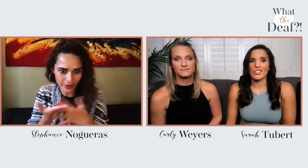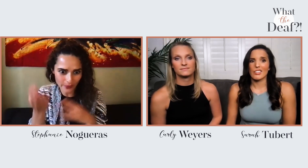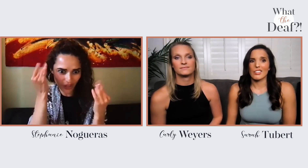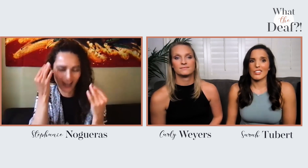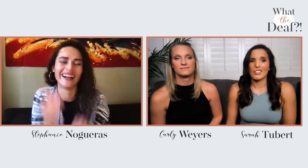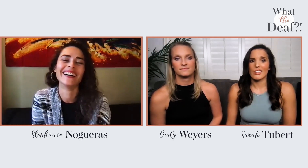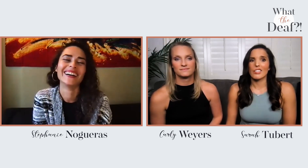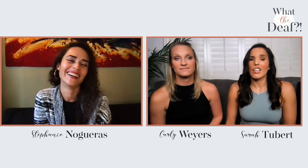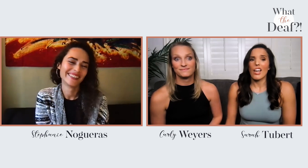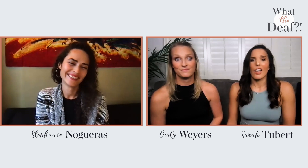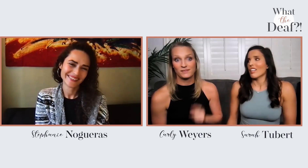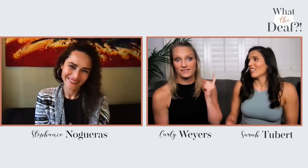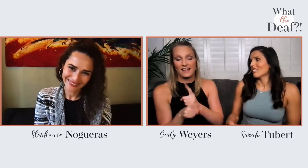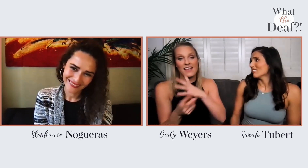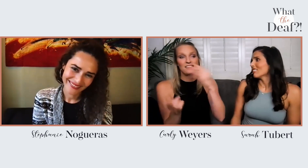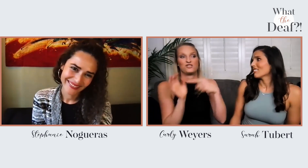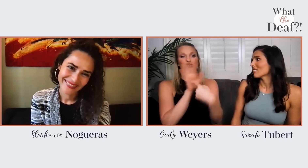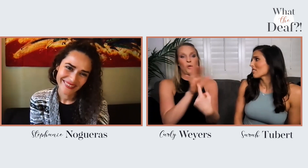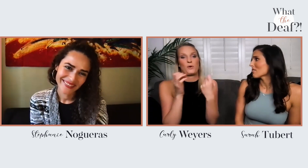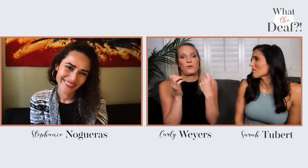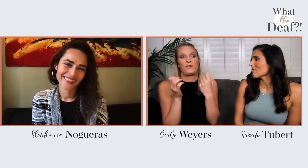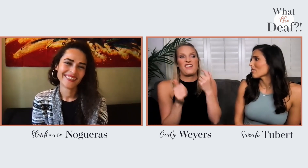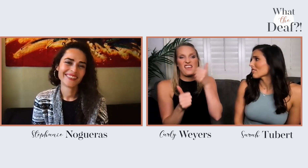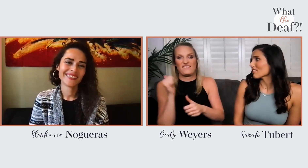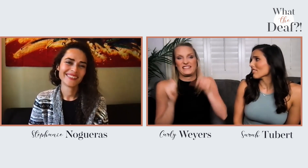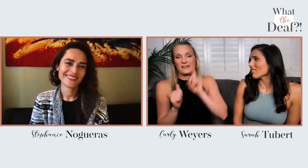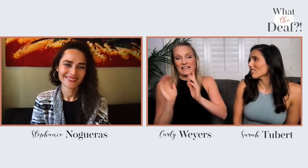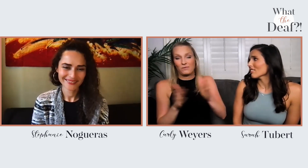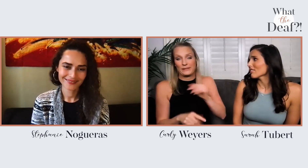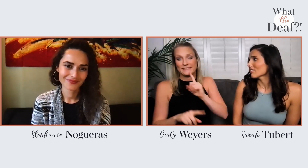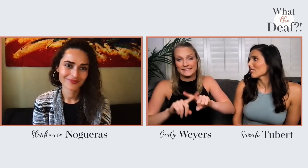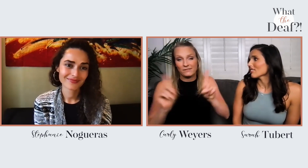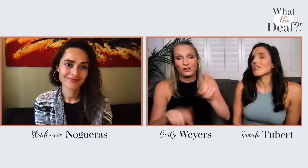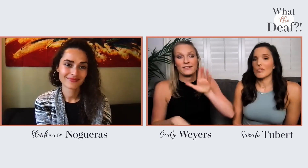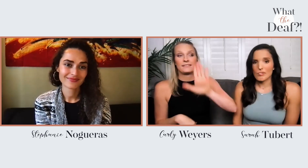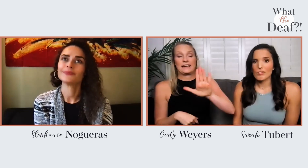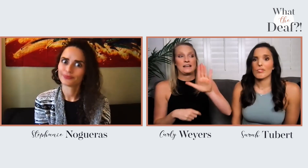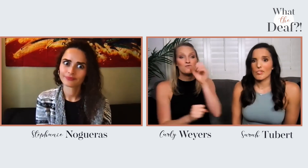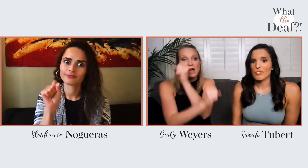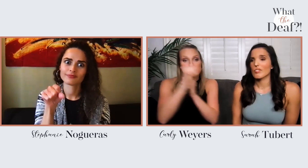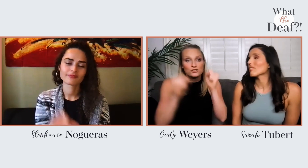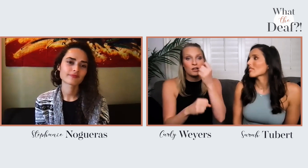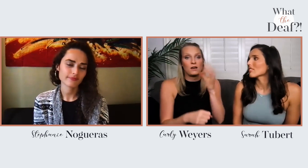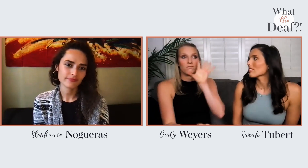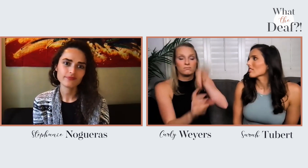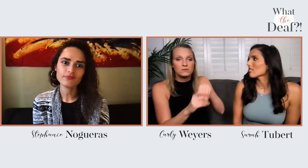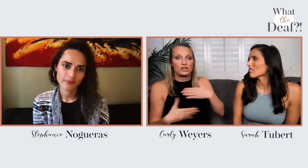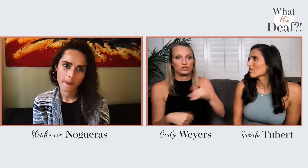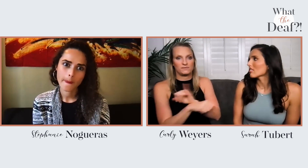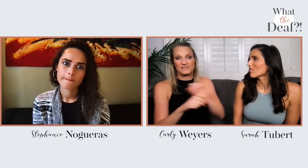and realize, wow, that's what I went through. Right, and to show that every deaf individual is different. Their strategy of being